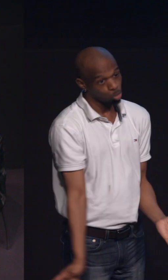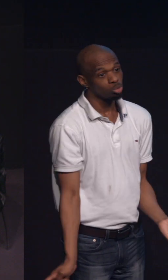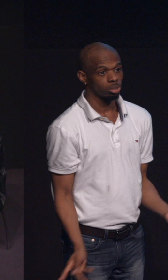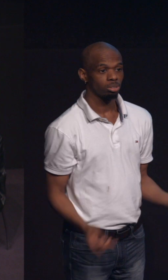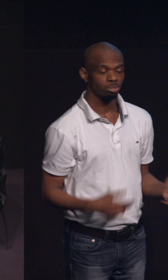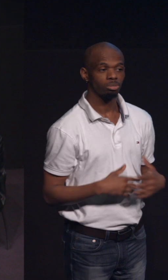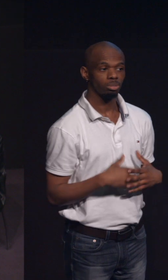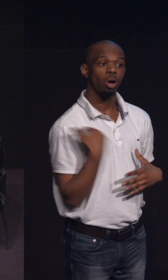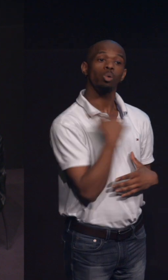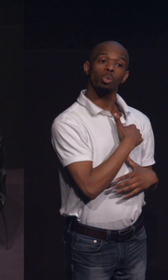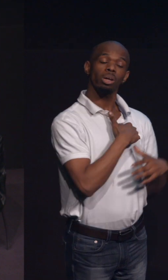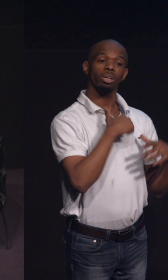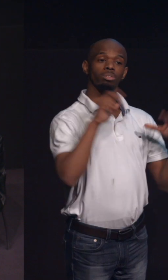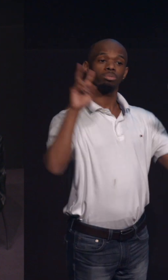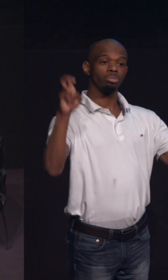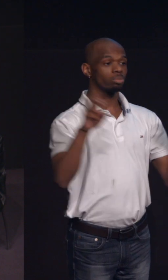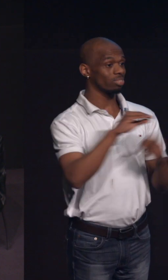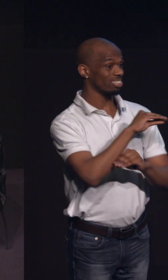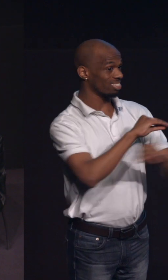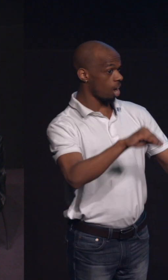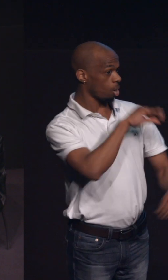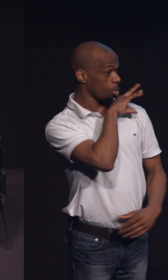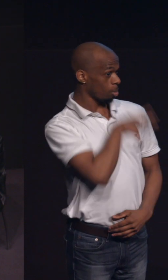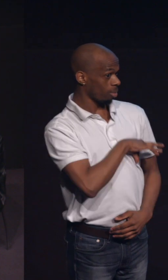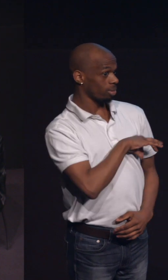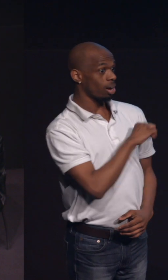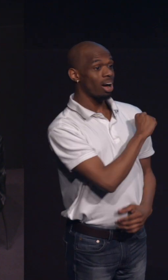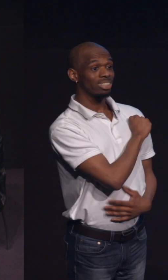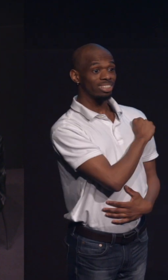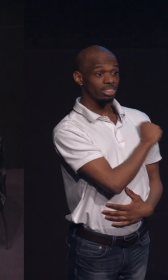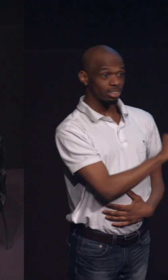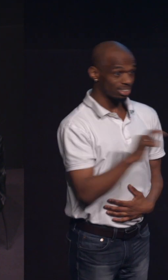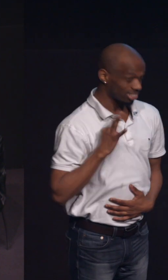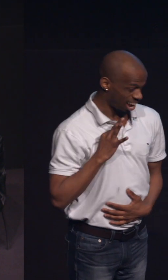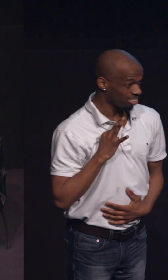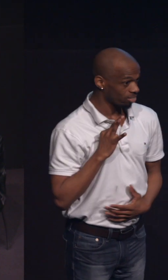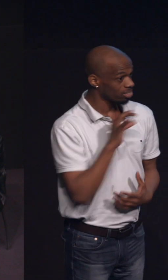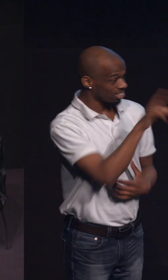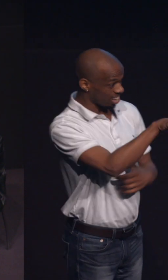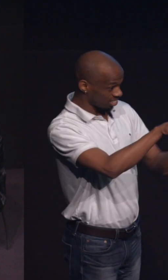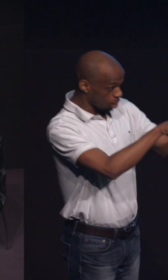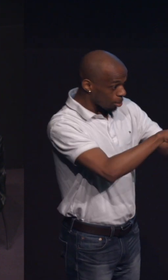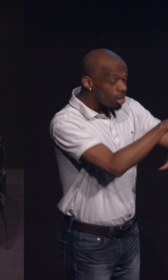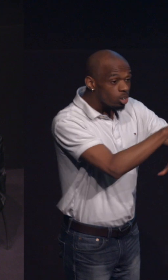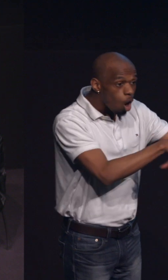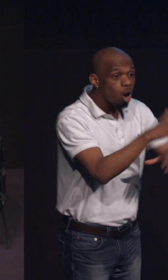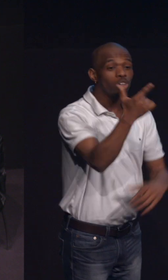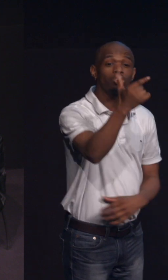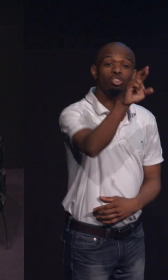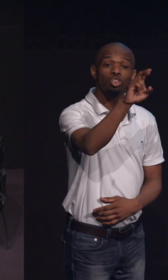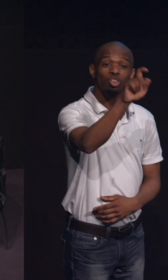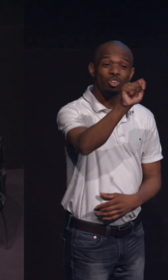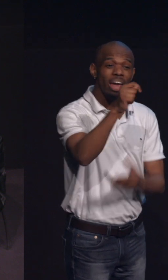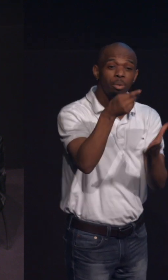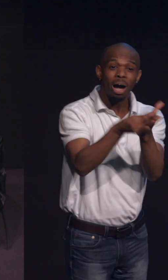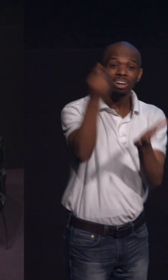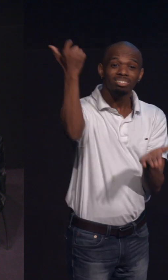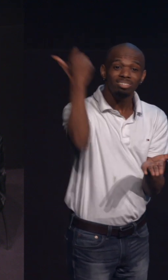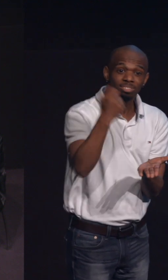our staff make $80K. I'll say it because we-- so here's the other thing--